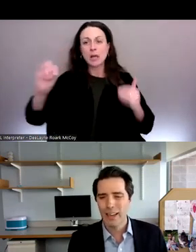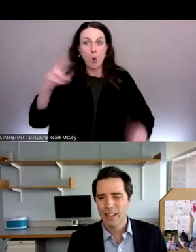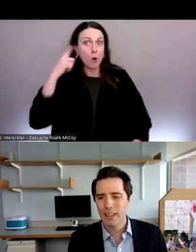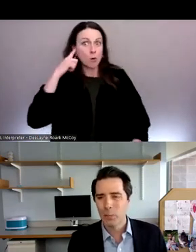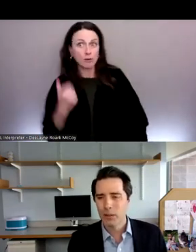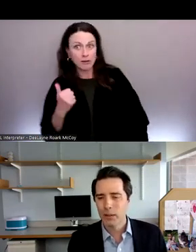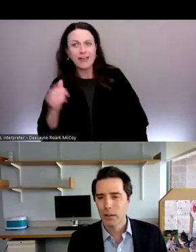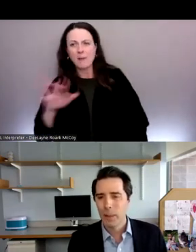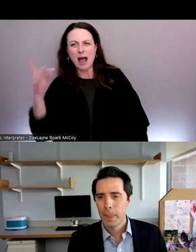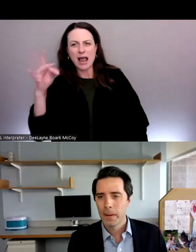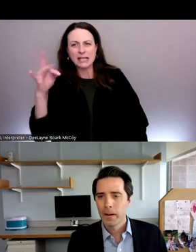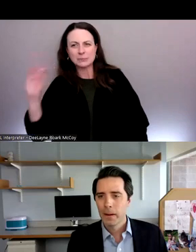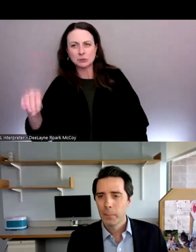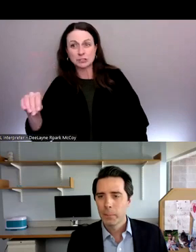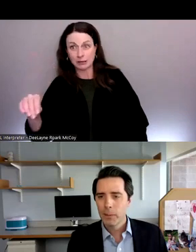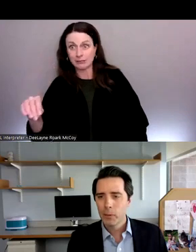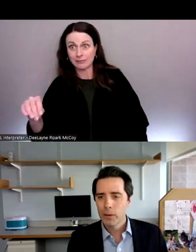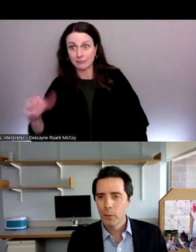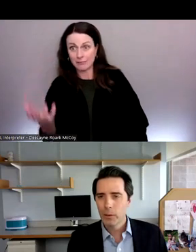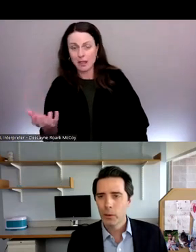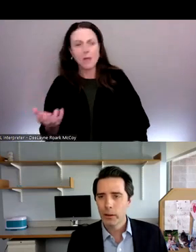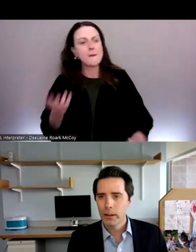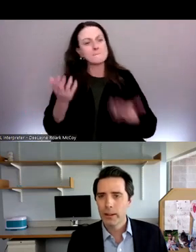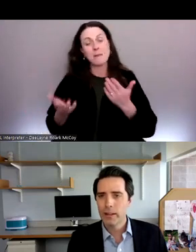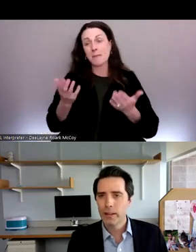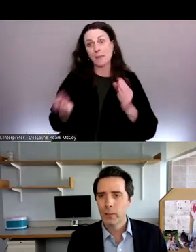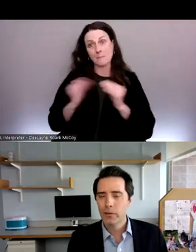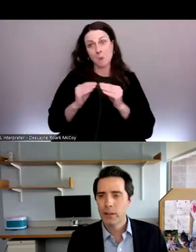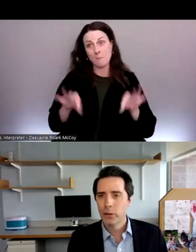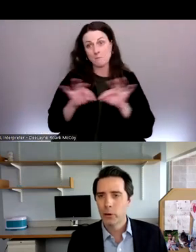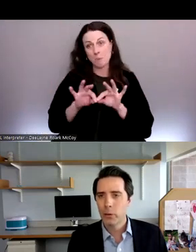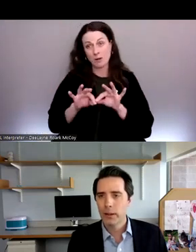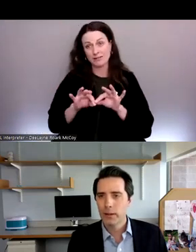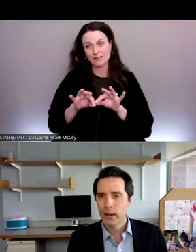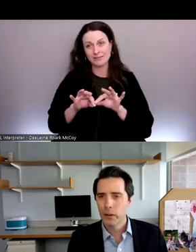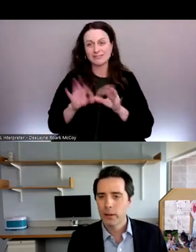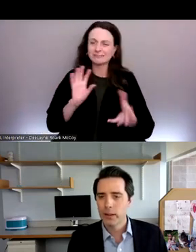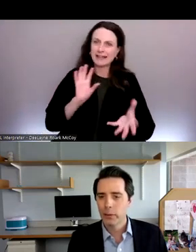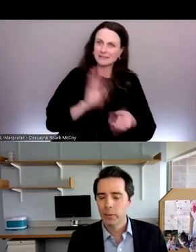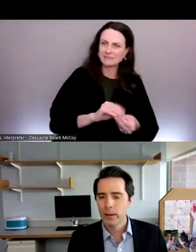about 18 percent but maybe what's more important is the